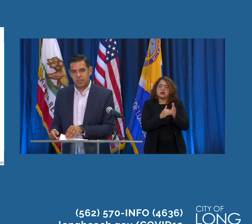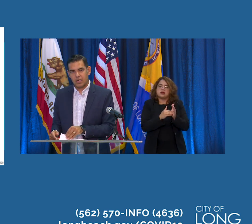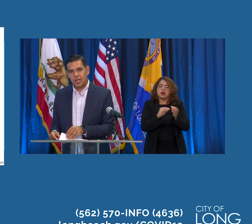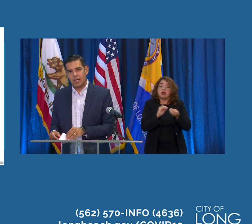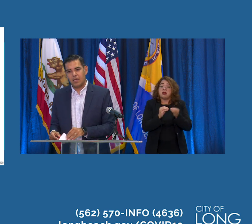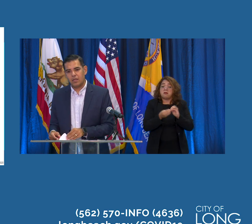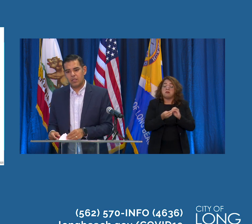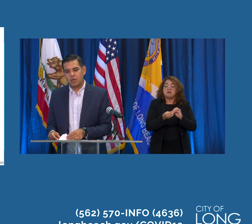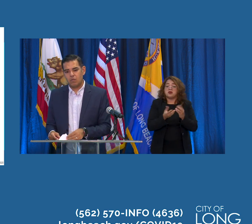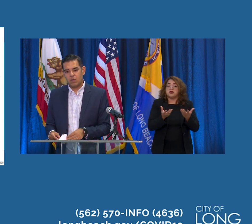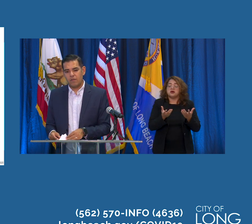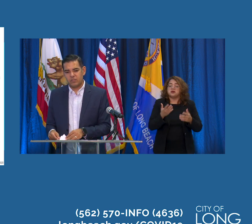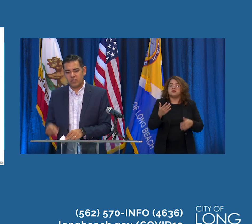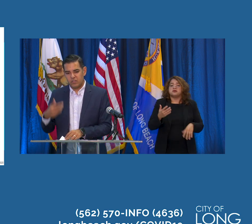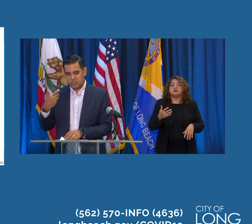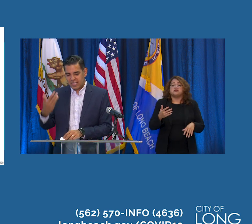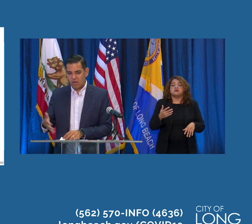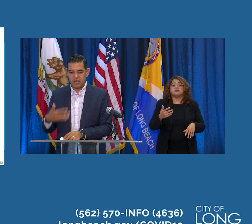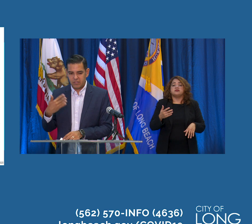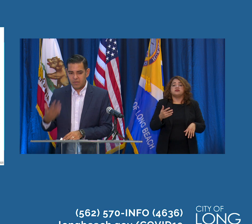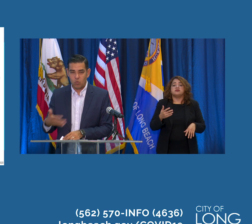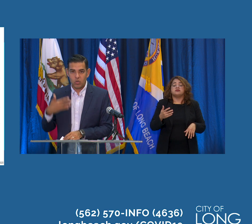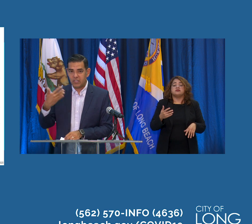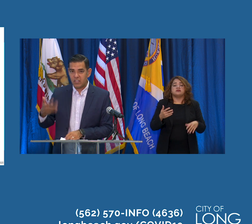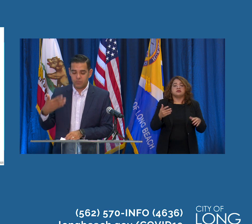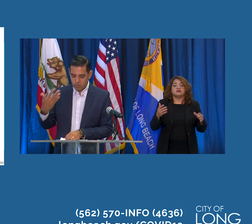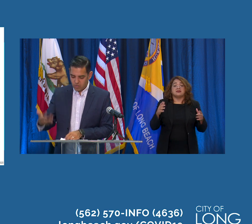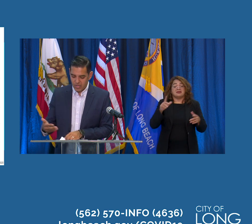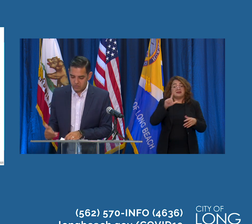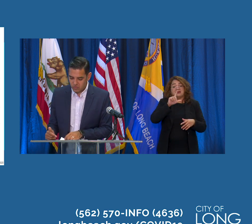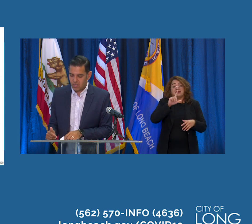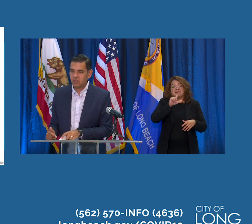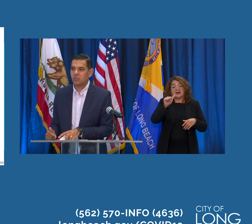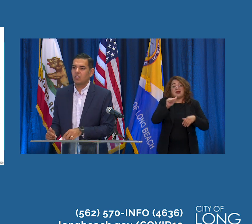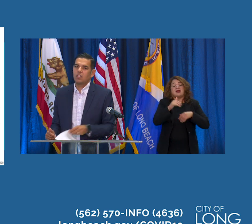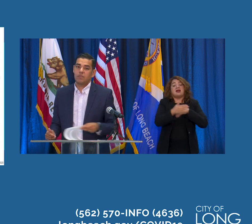you know obviously the county has had more deaths per one hundred thousand than us.